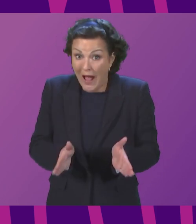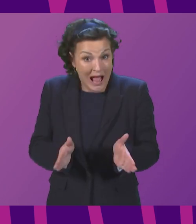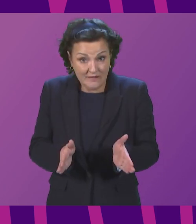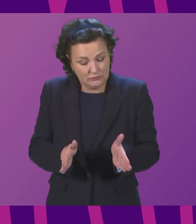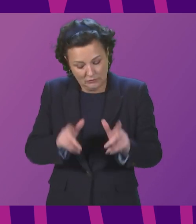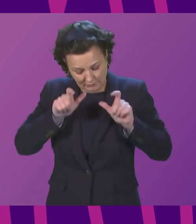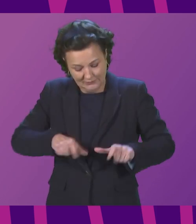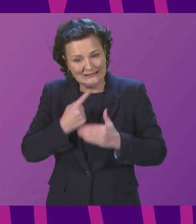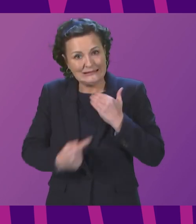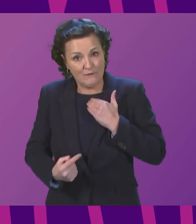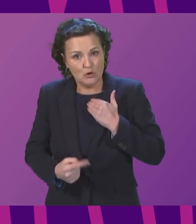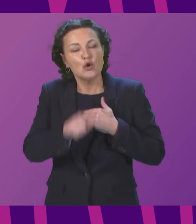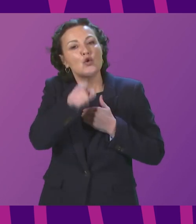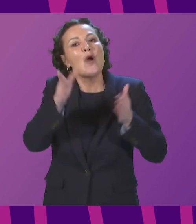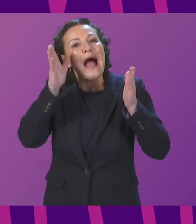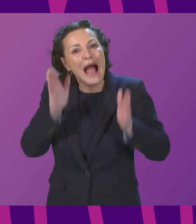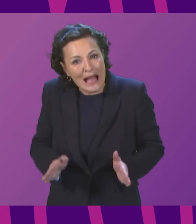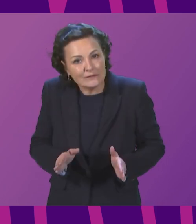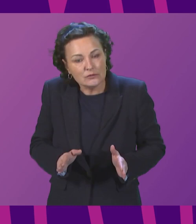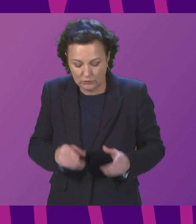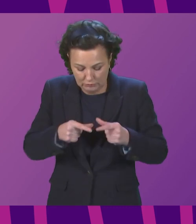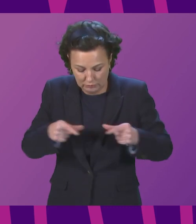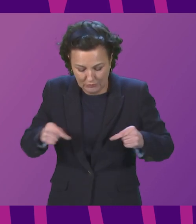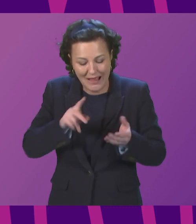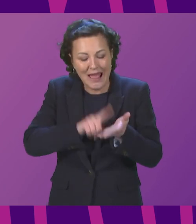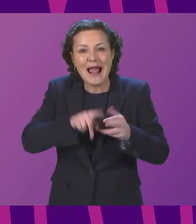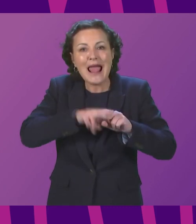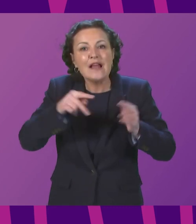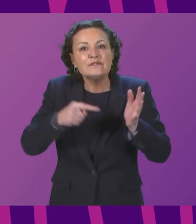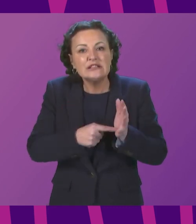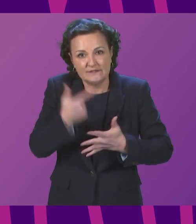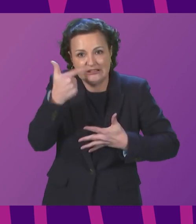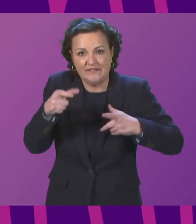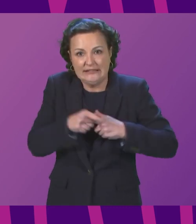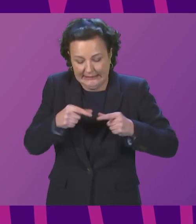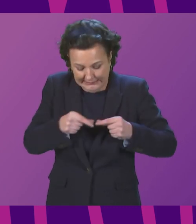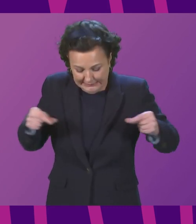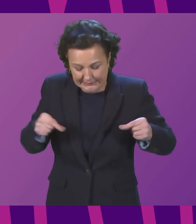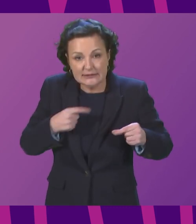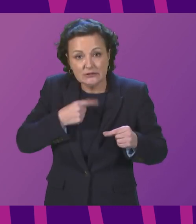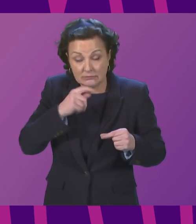flow test every day for seven days. Obviously, if one of those tests is positive, self-isolation